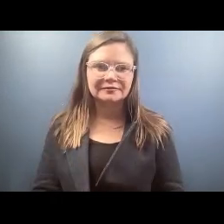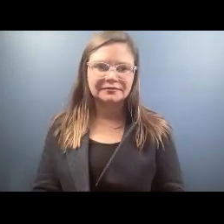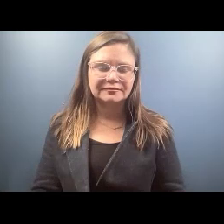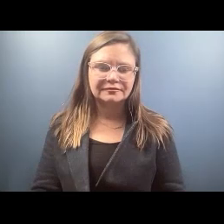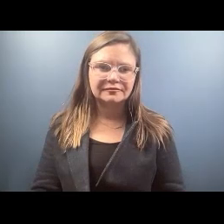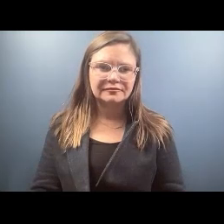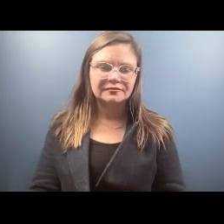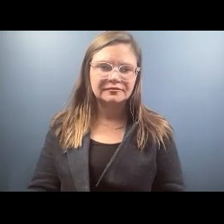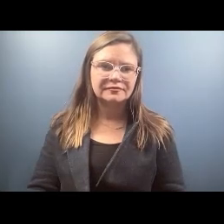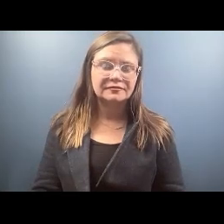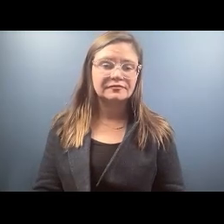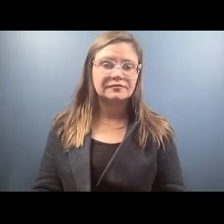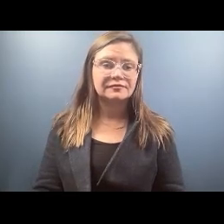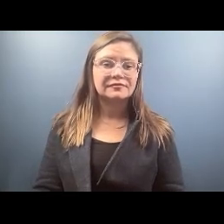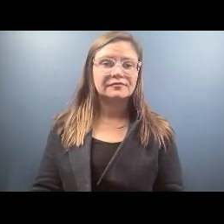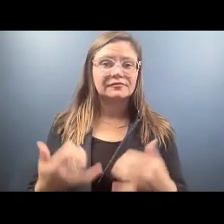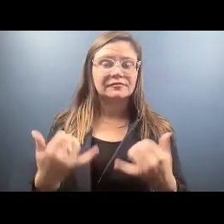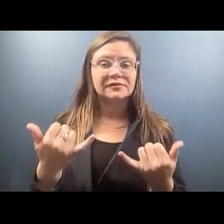So let's talk about exploring data sources.